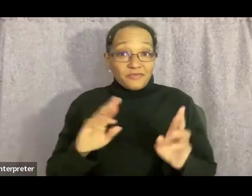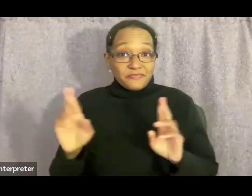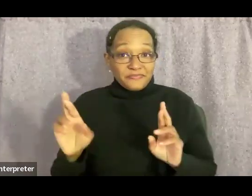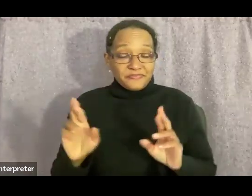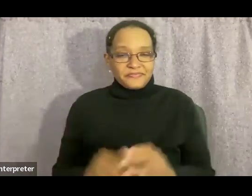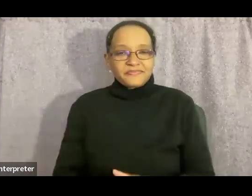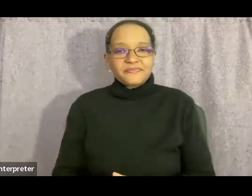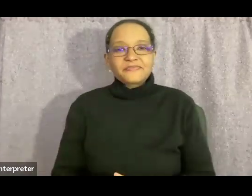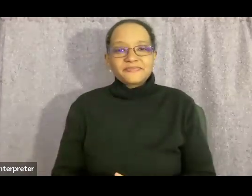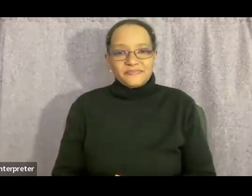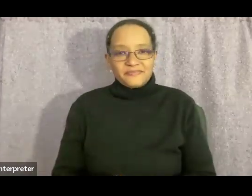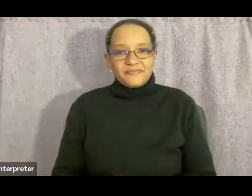Exhale, squeeze.